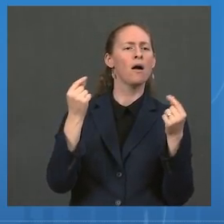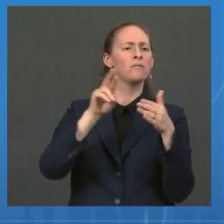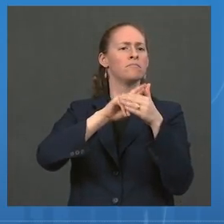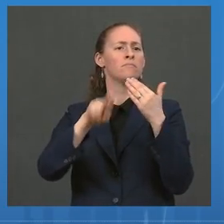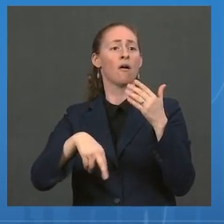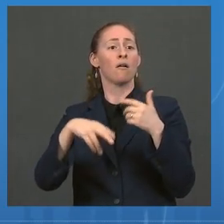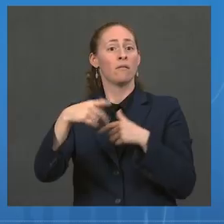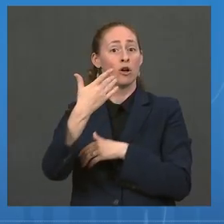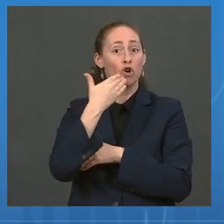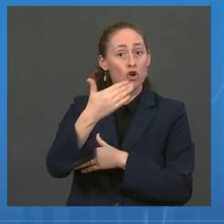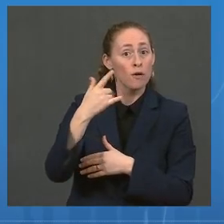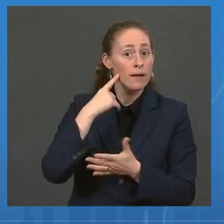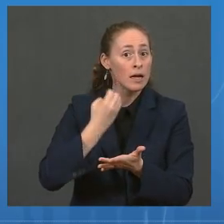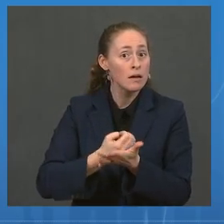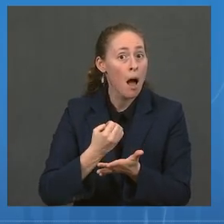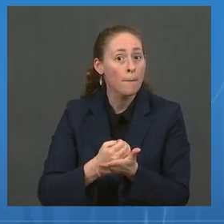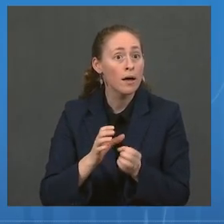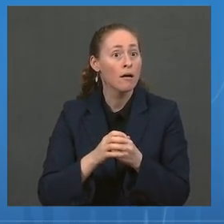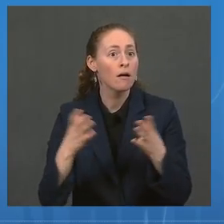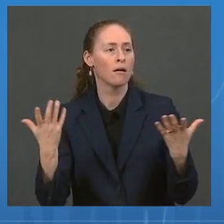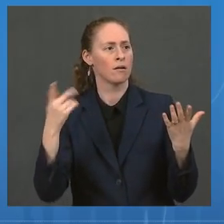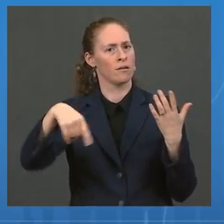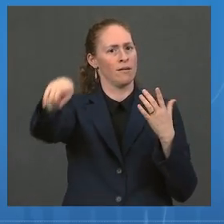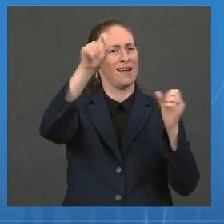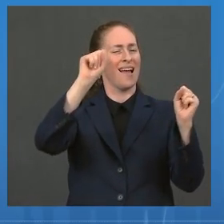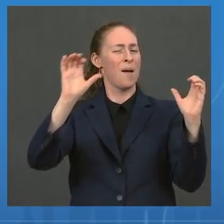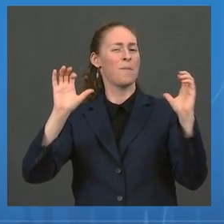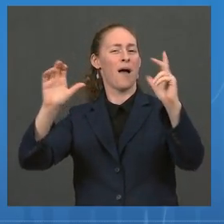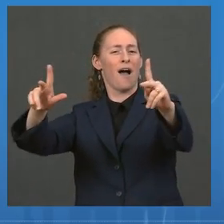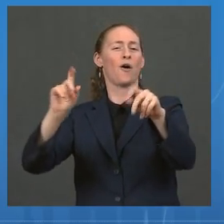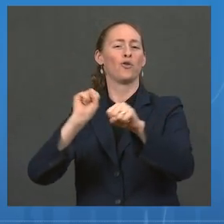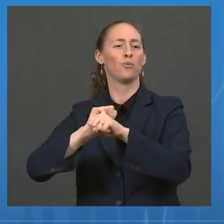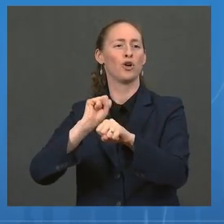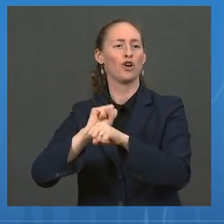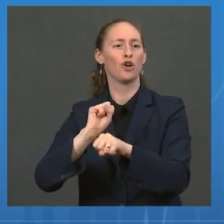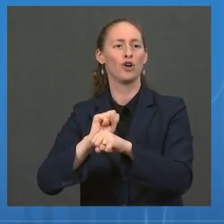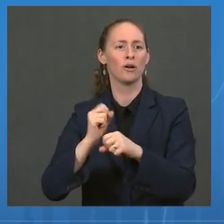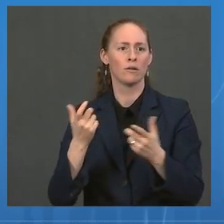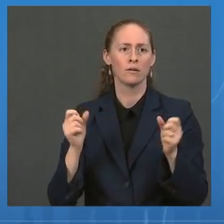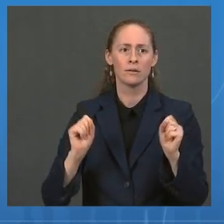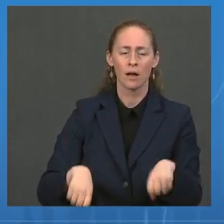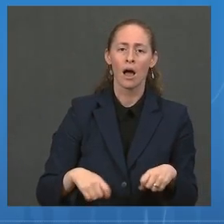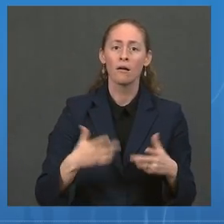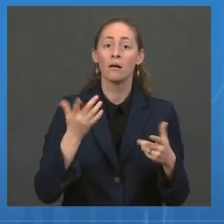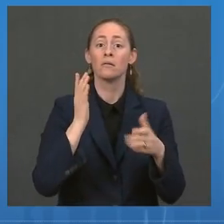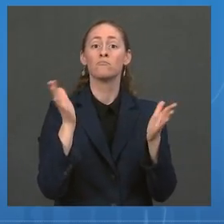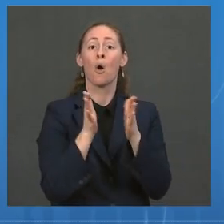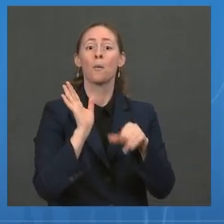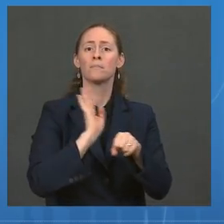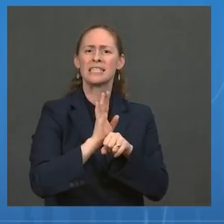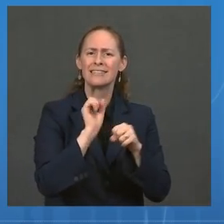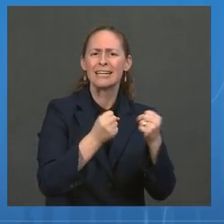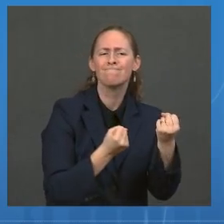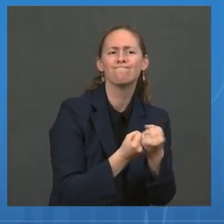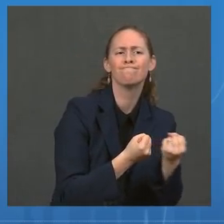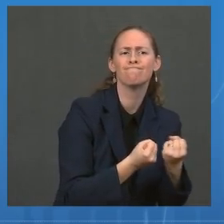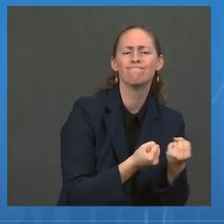They bring people back into the labor force. They bring consumers back to small businesses. And they're supported by the American people --